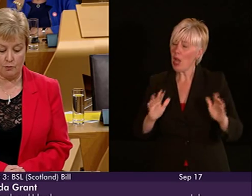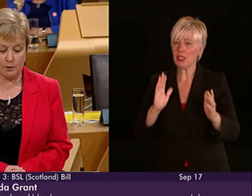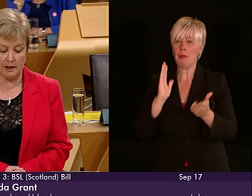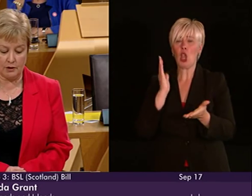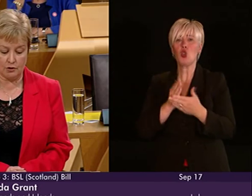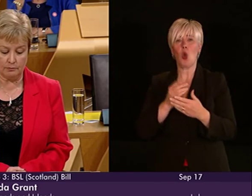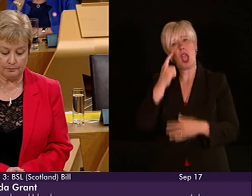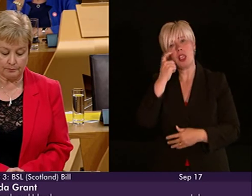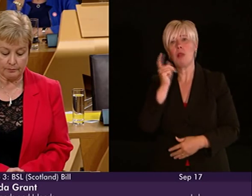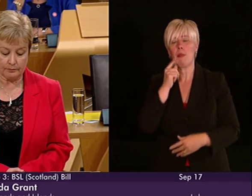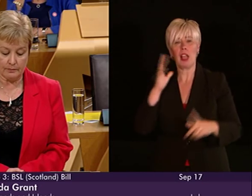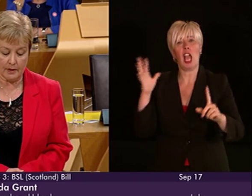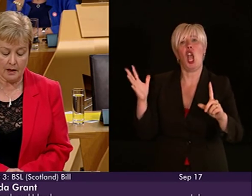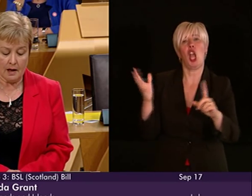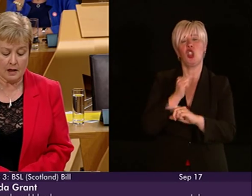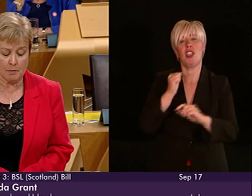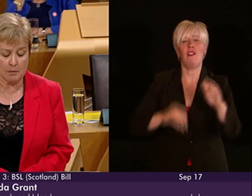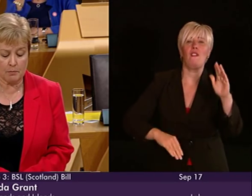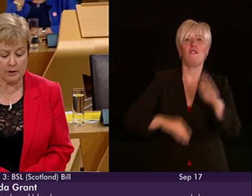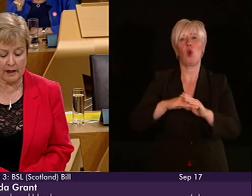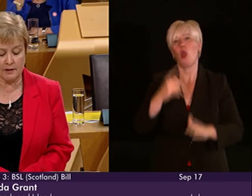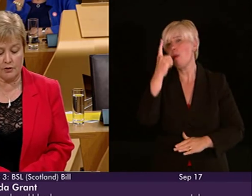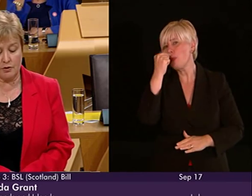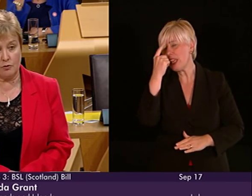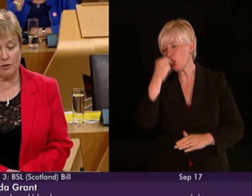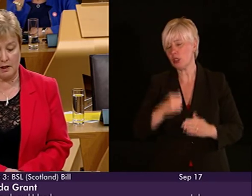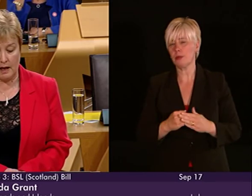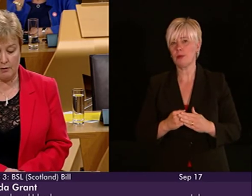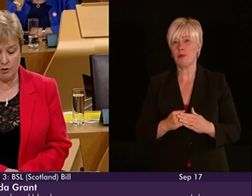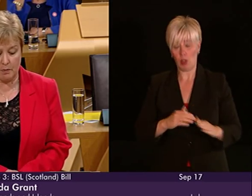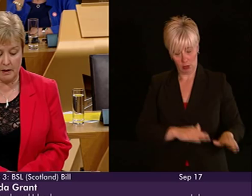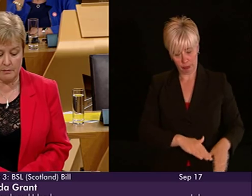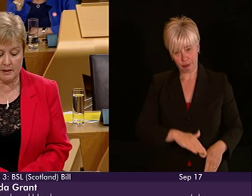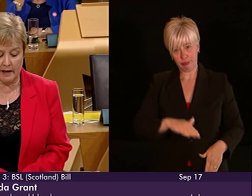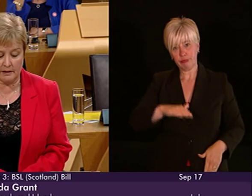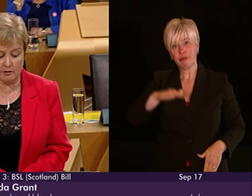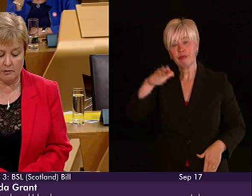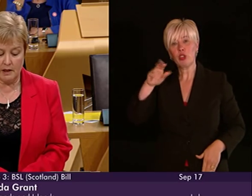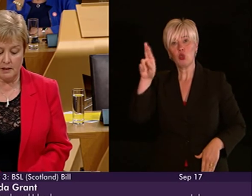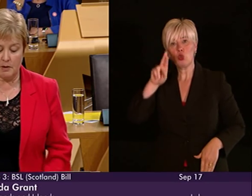full potential. As people progress through school, language becomes more technical,